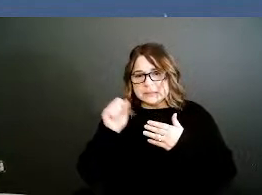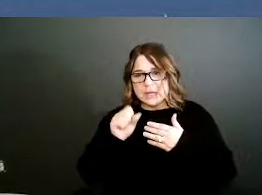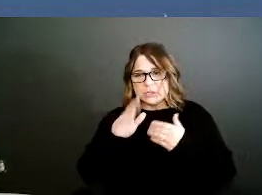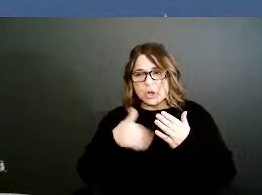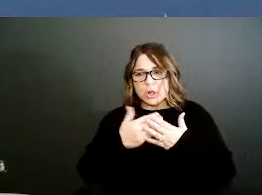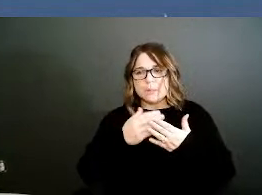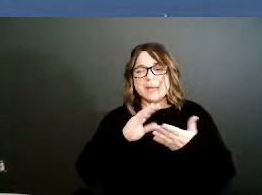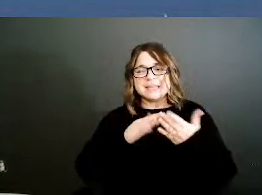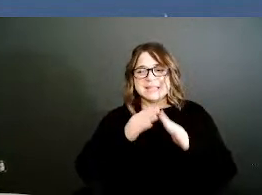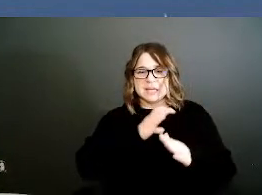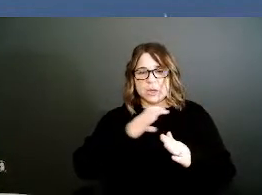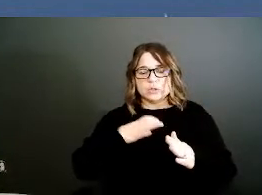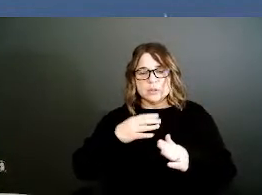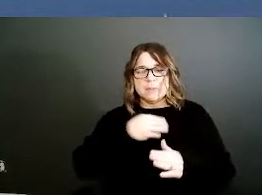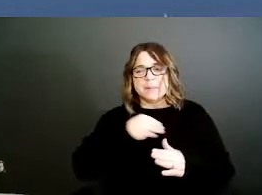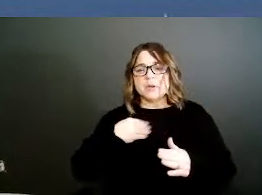PLEASE REJECT MAYOR JACOB FREY'S INCREASED FUNDING FOR THE MPD.